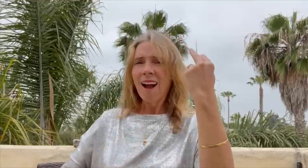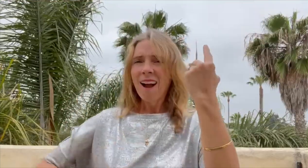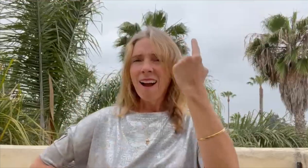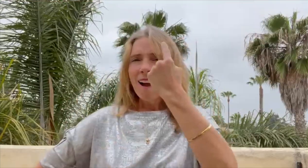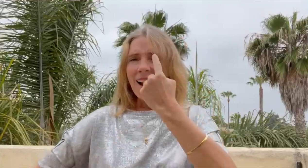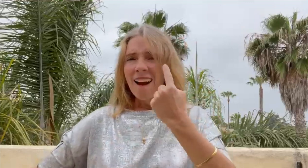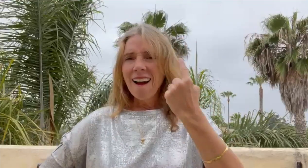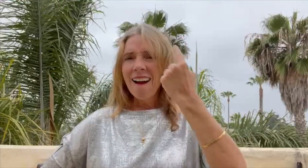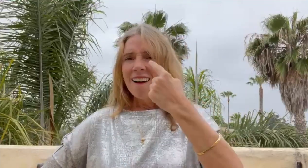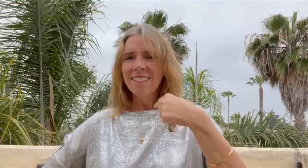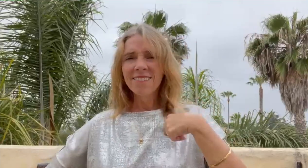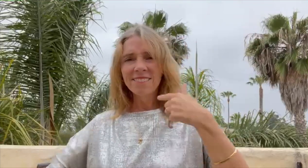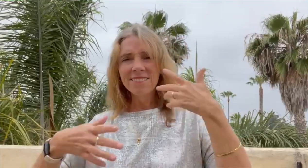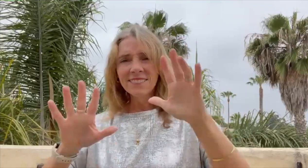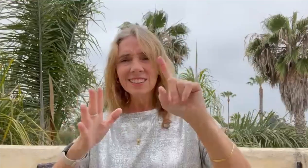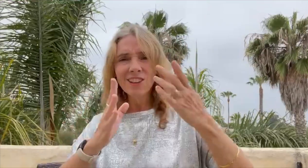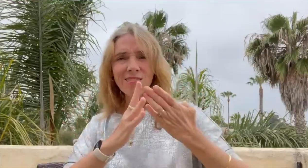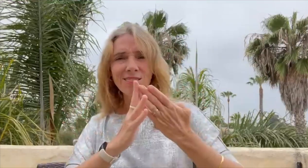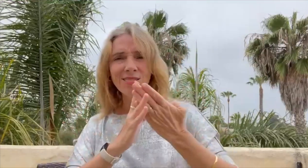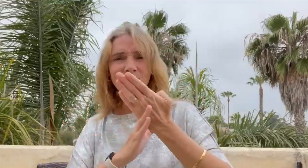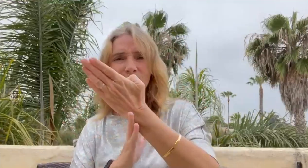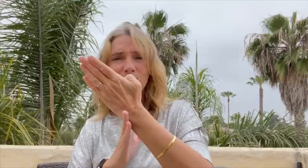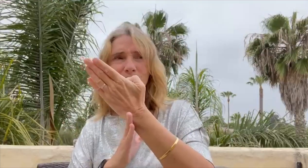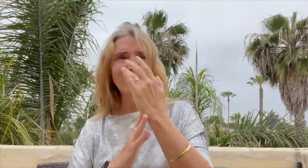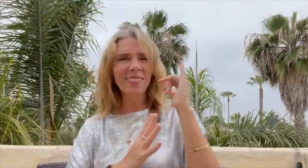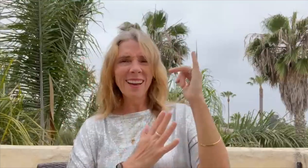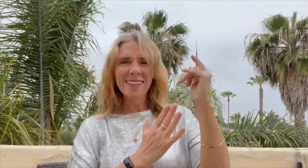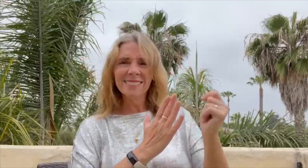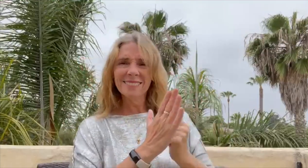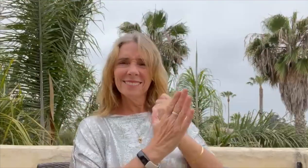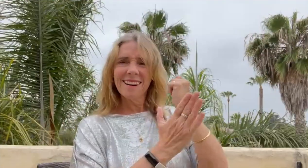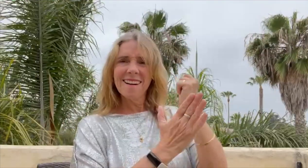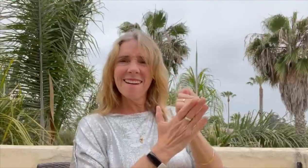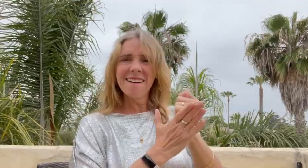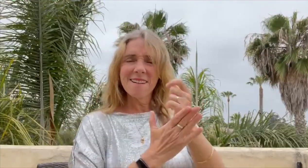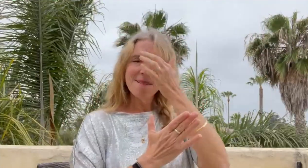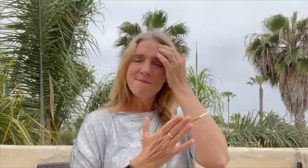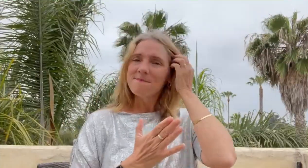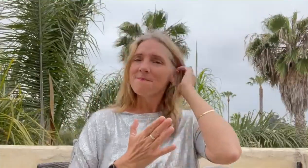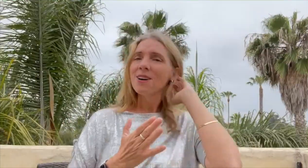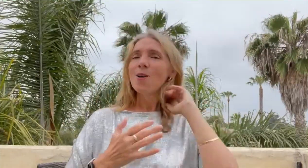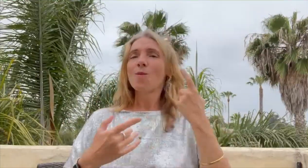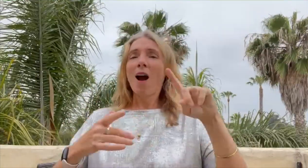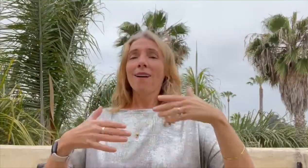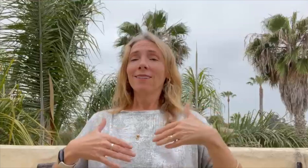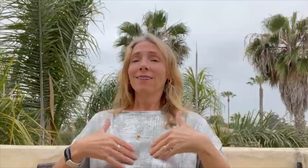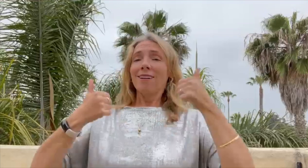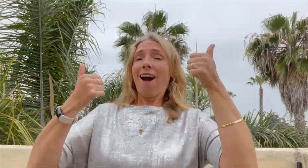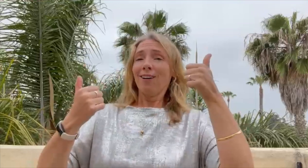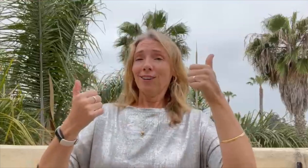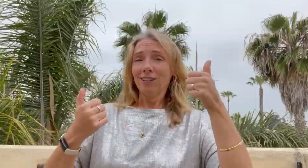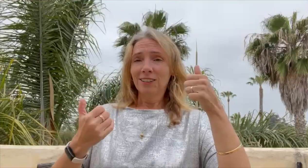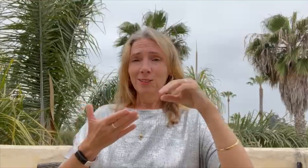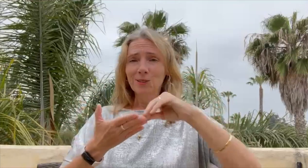Looking back on your middle school career, you've realized that you've gone through such a trying time.